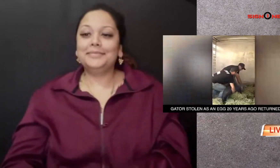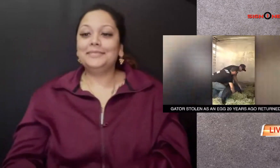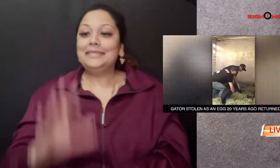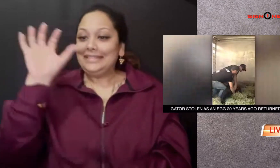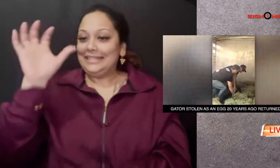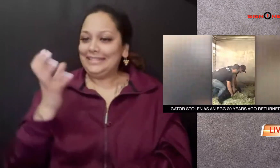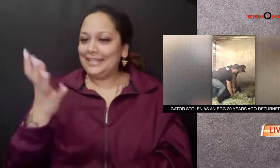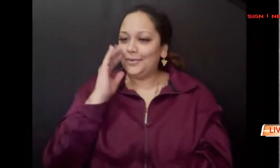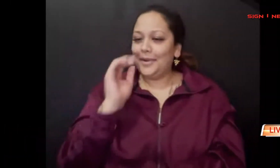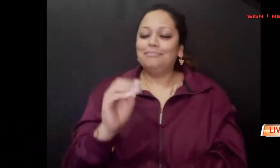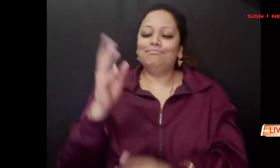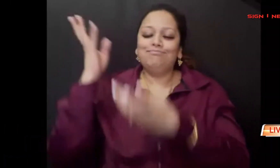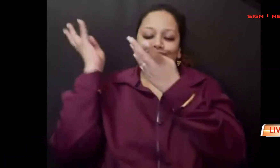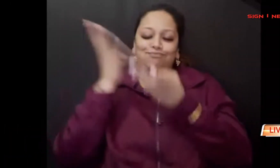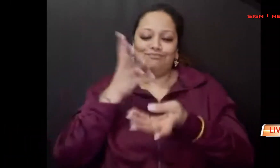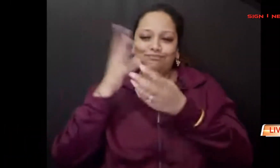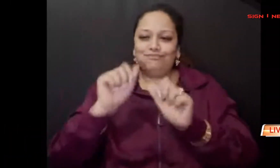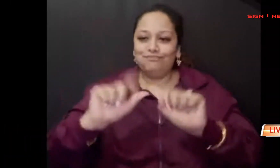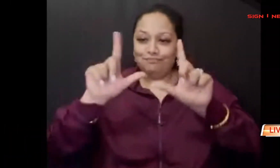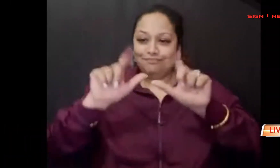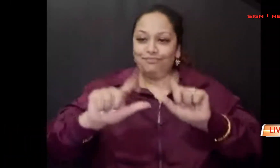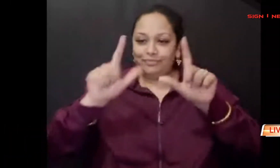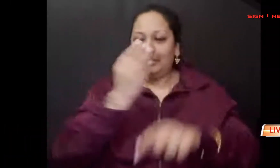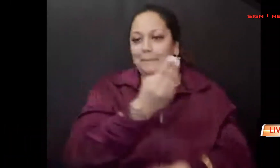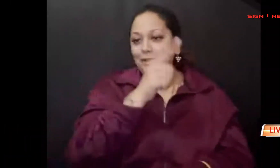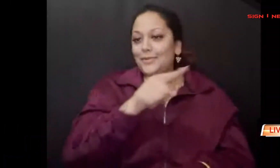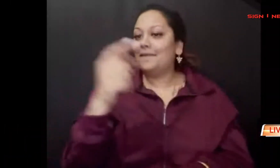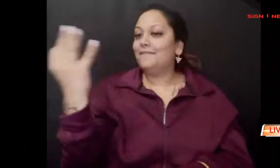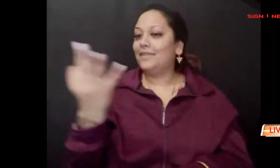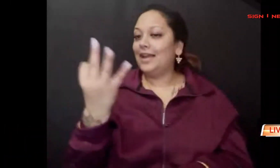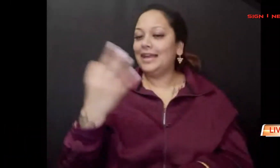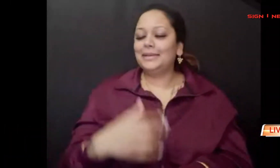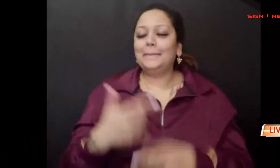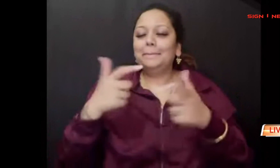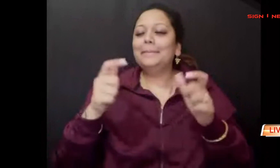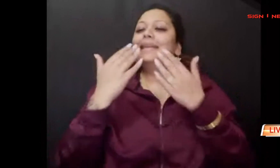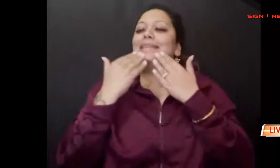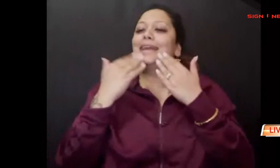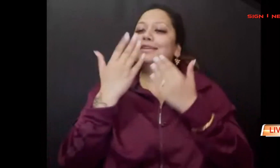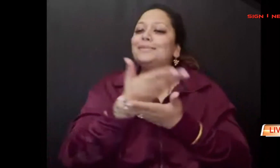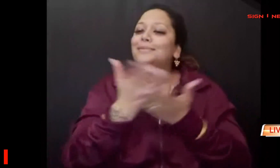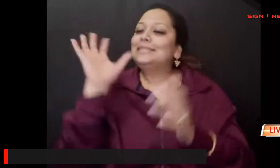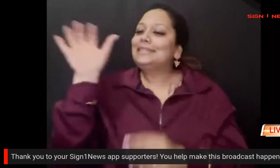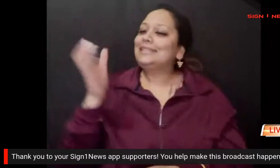Sign when news will be broadcasting updates Monday through Friday a big. Thank you to our sine 1 news app supporters.